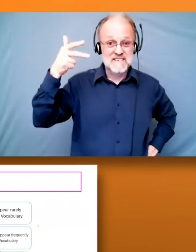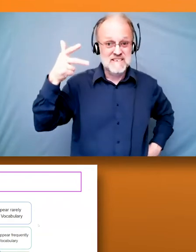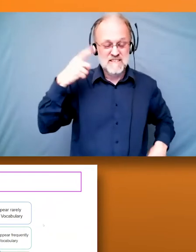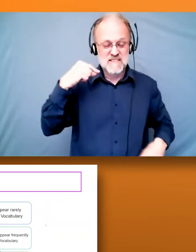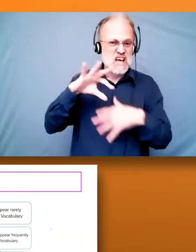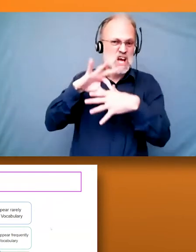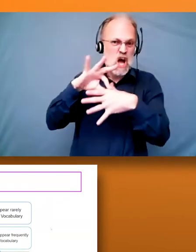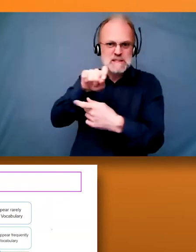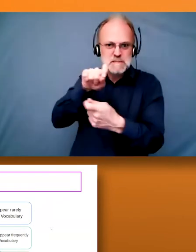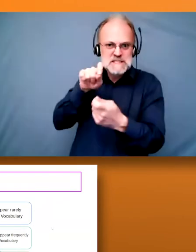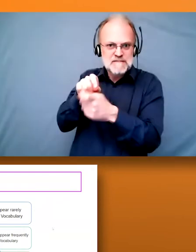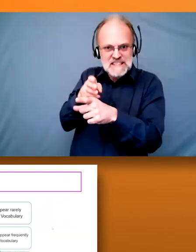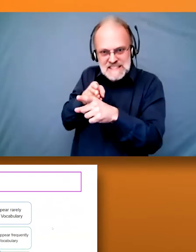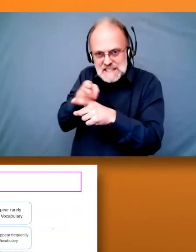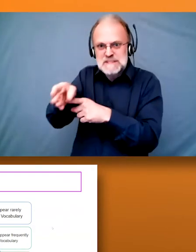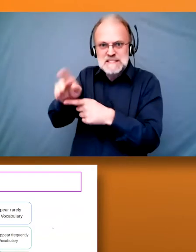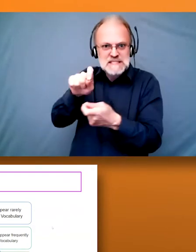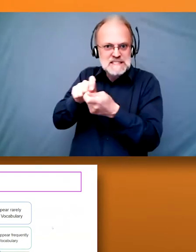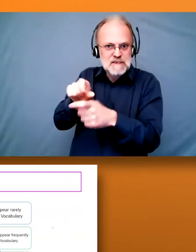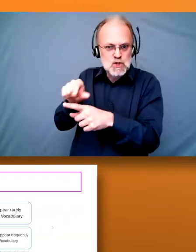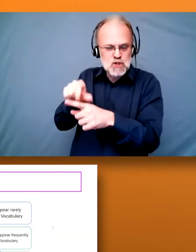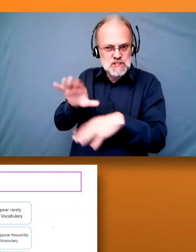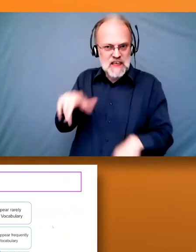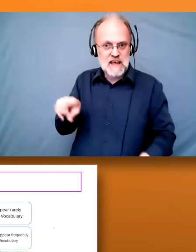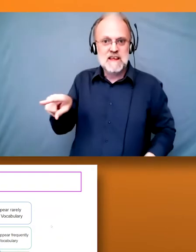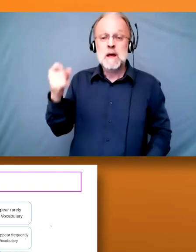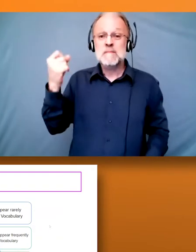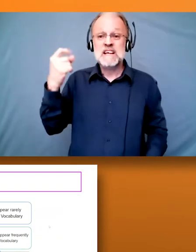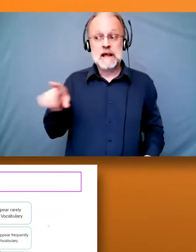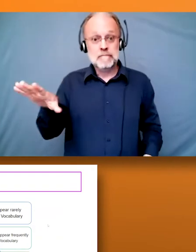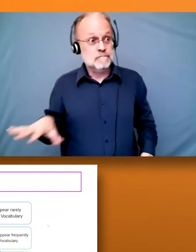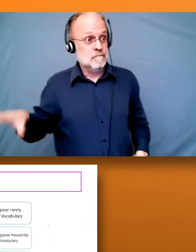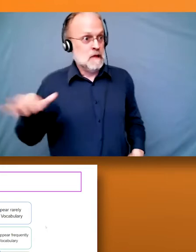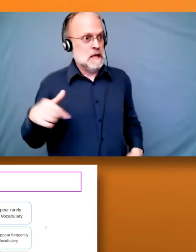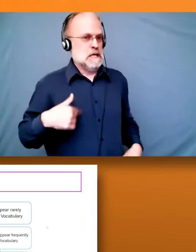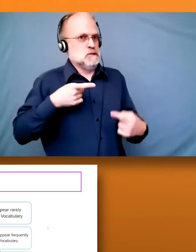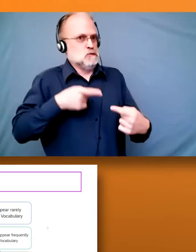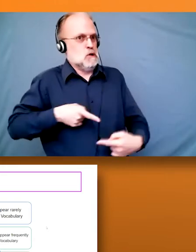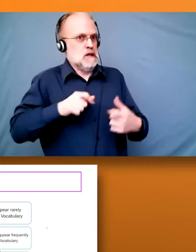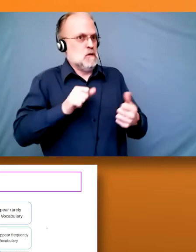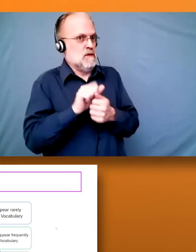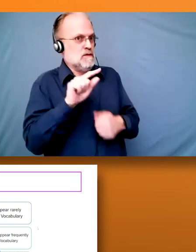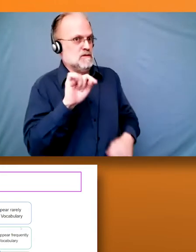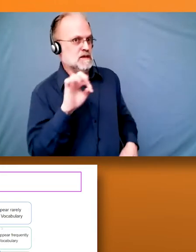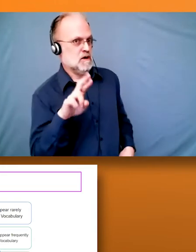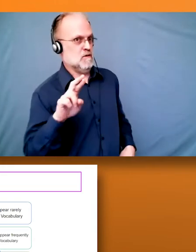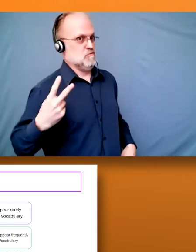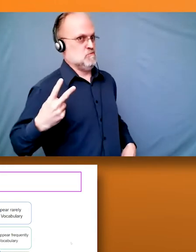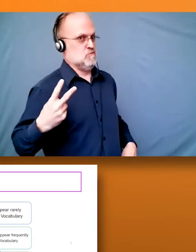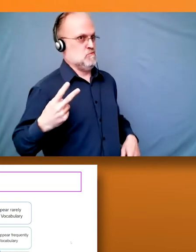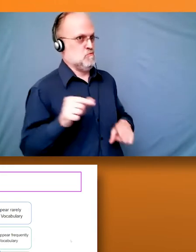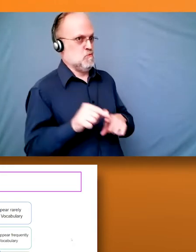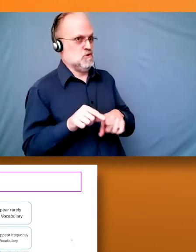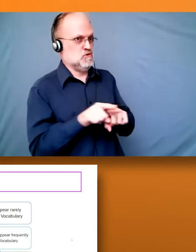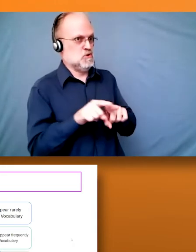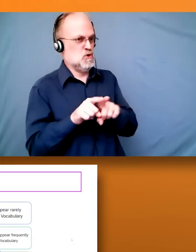So you're going to be teaching those content-specific words. But understand that our students may also be struggling with those tier two words.